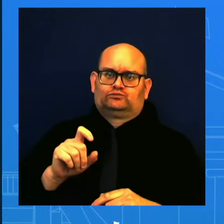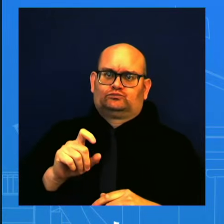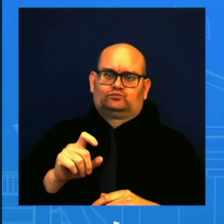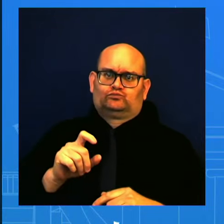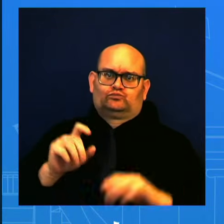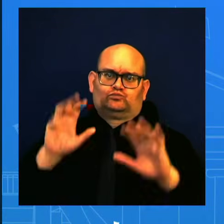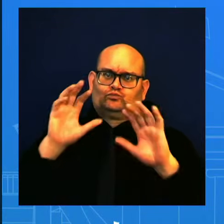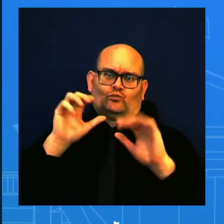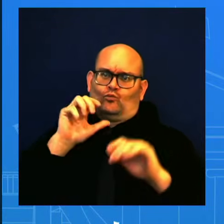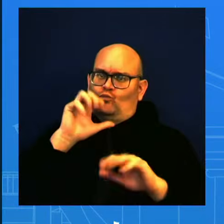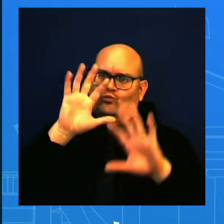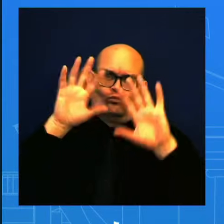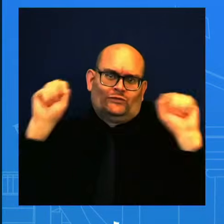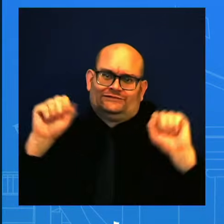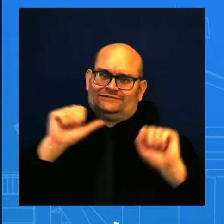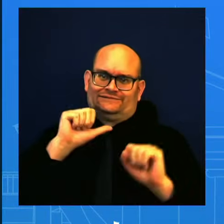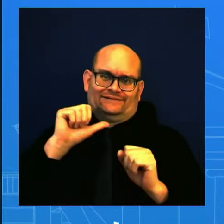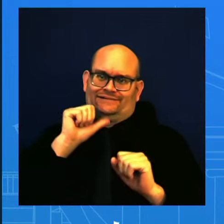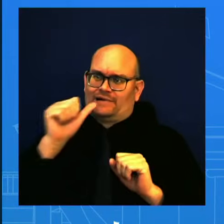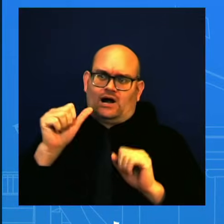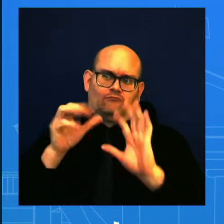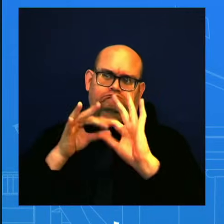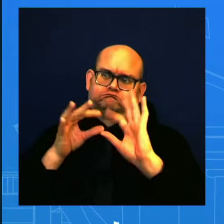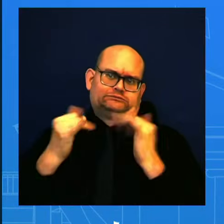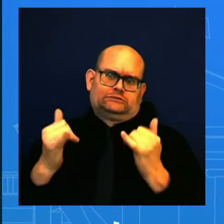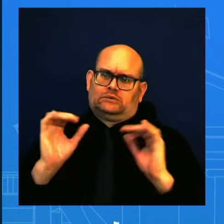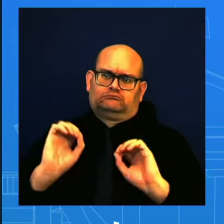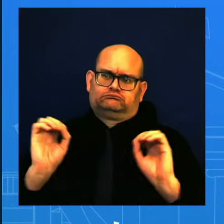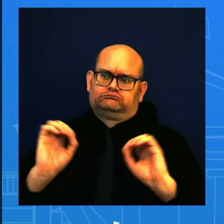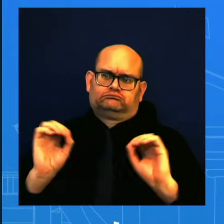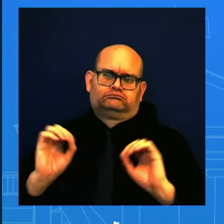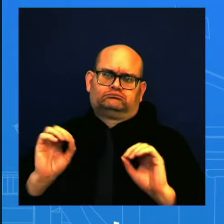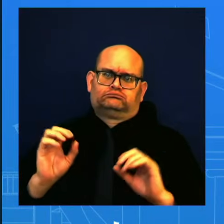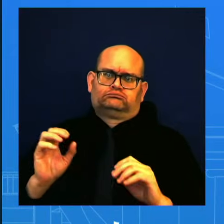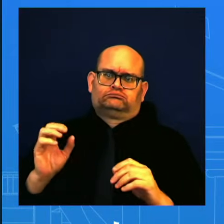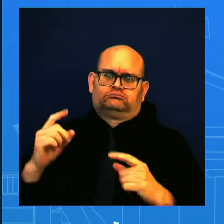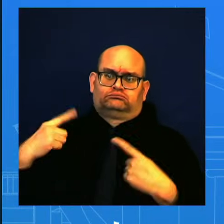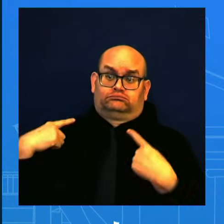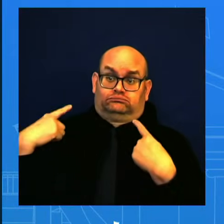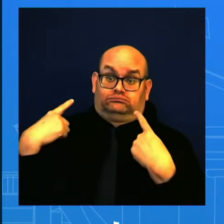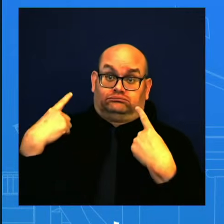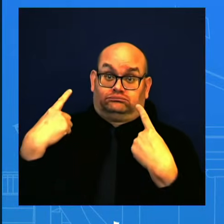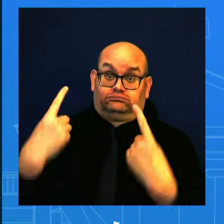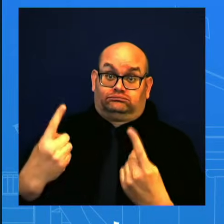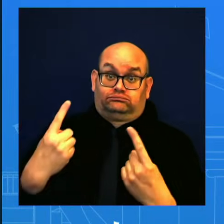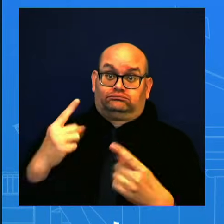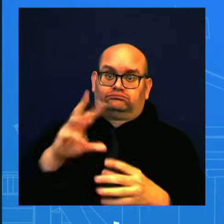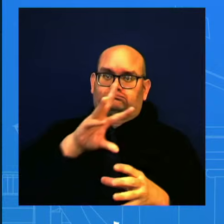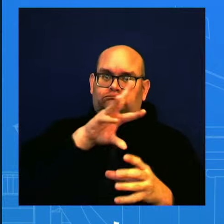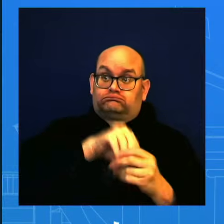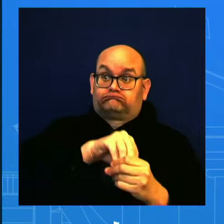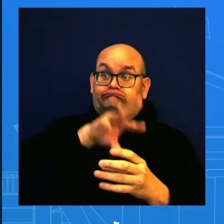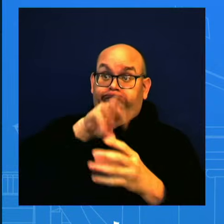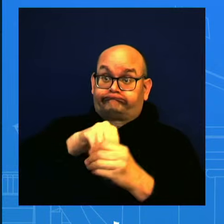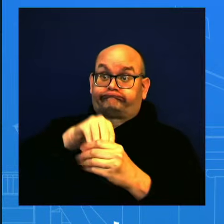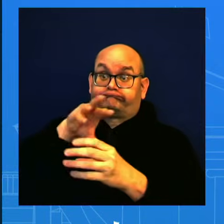That's not something I'm going to do, especially as we're talking about 2024. I think you can see from -- and being really mindful here,